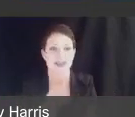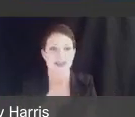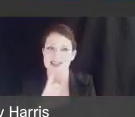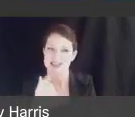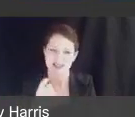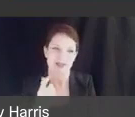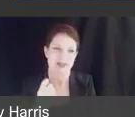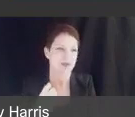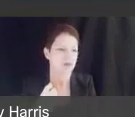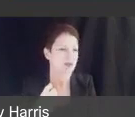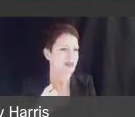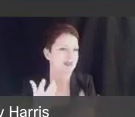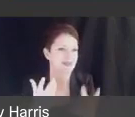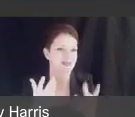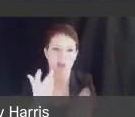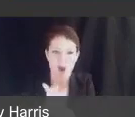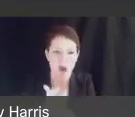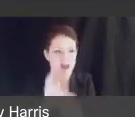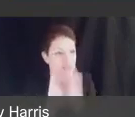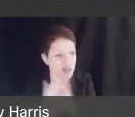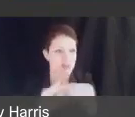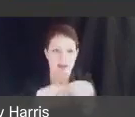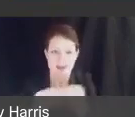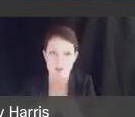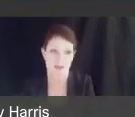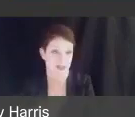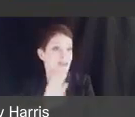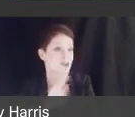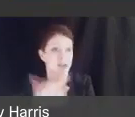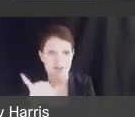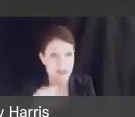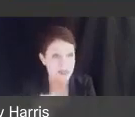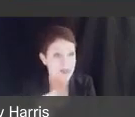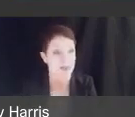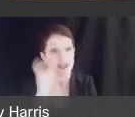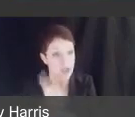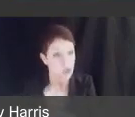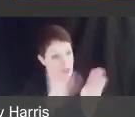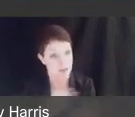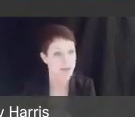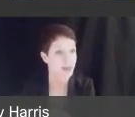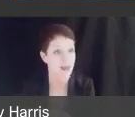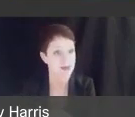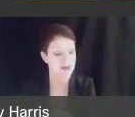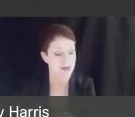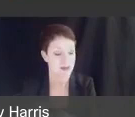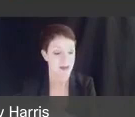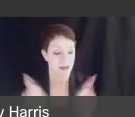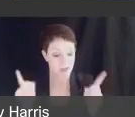in terms of these numbers, which is extremely frustrating and makes it very hard to plan but i